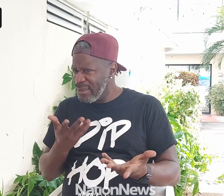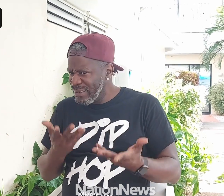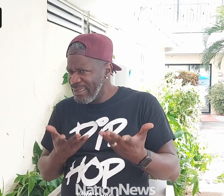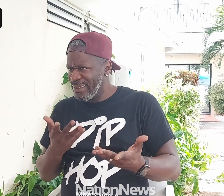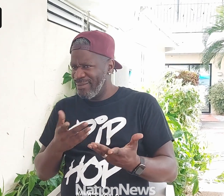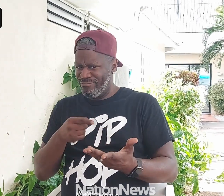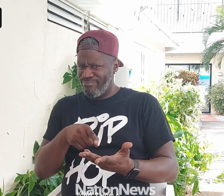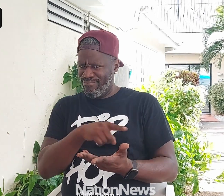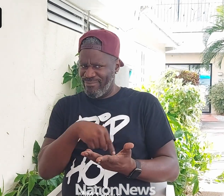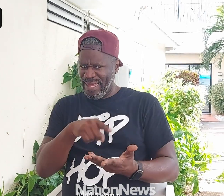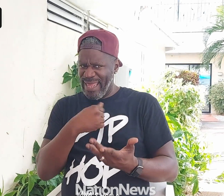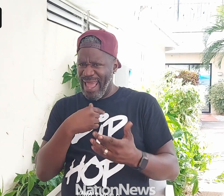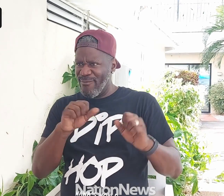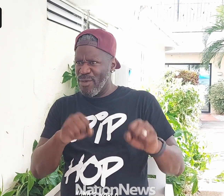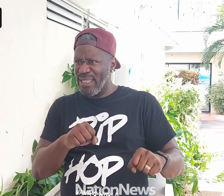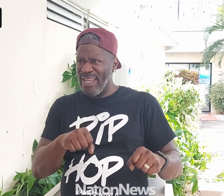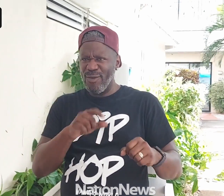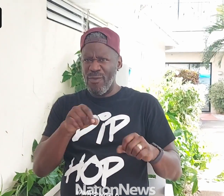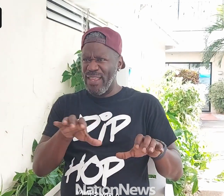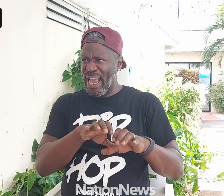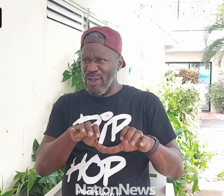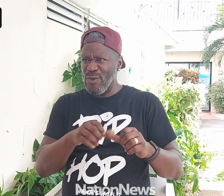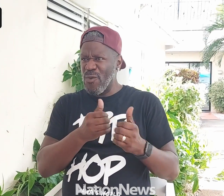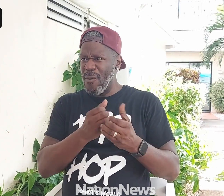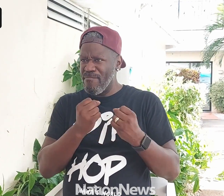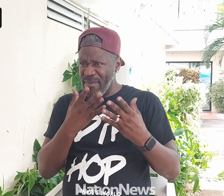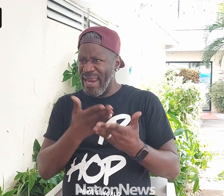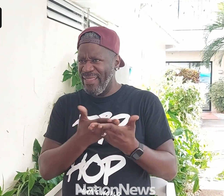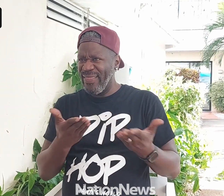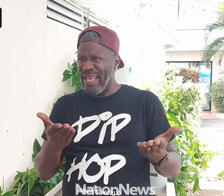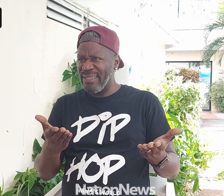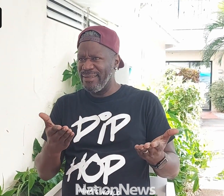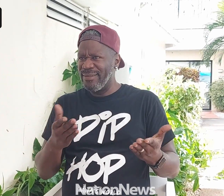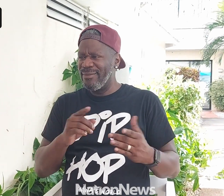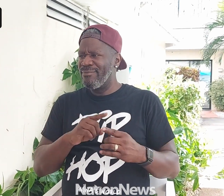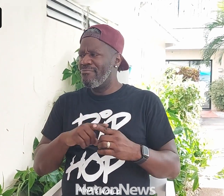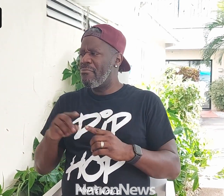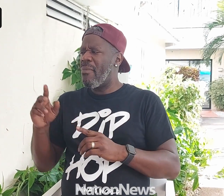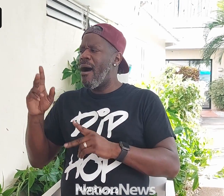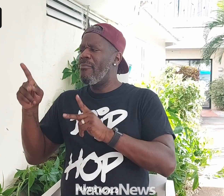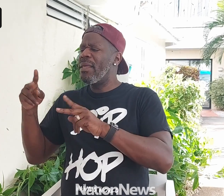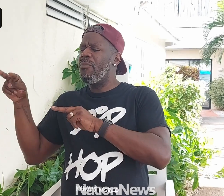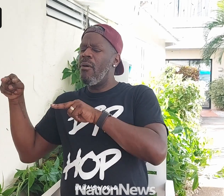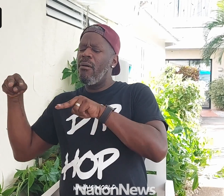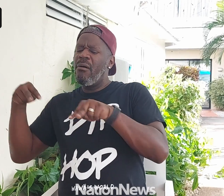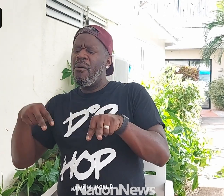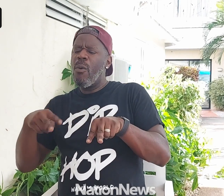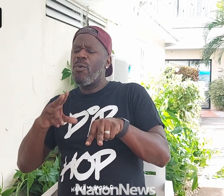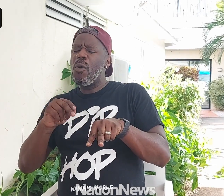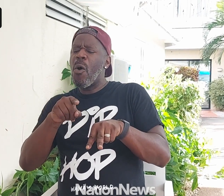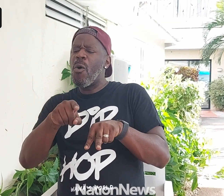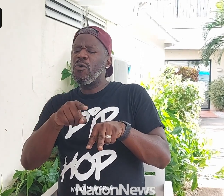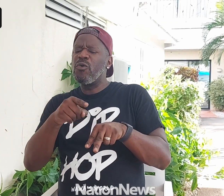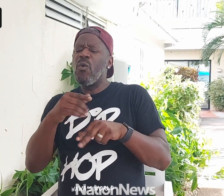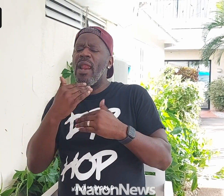of the deaf Community you know but the deaf people are capable of doing so many things